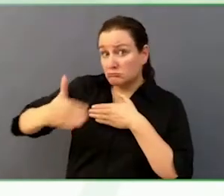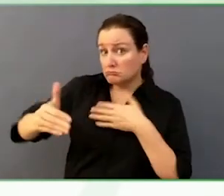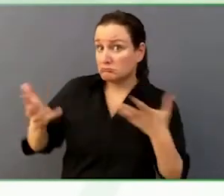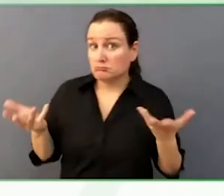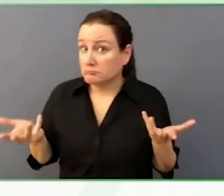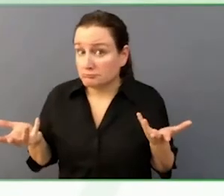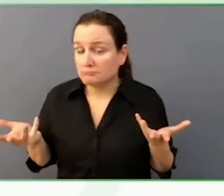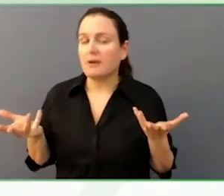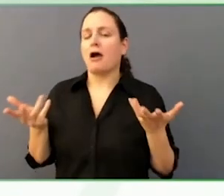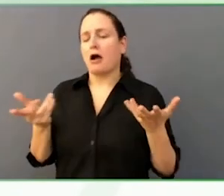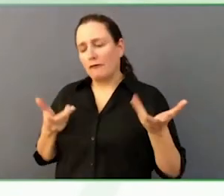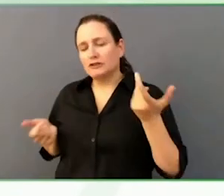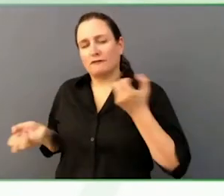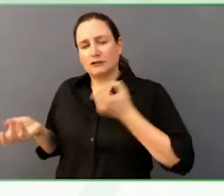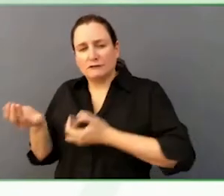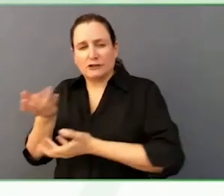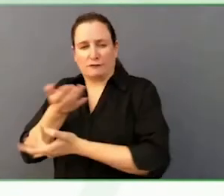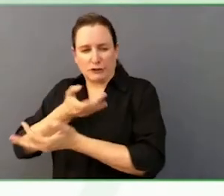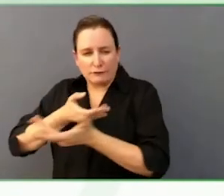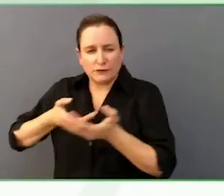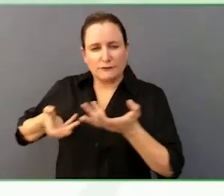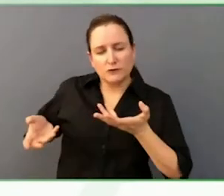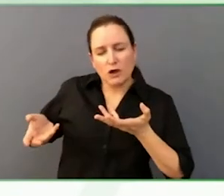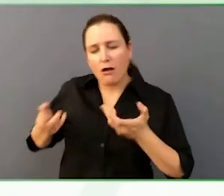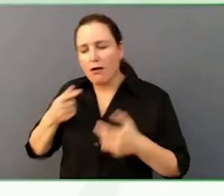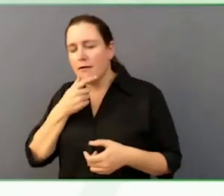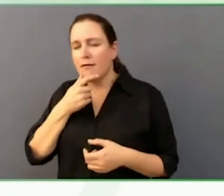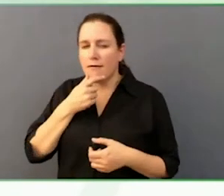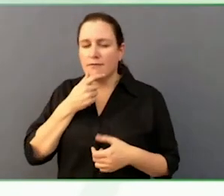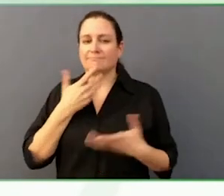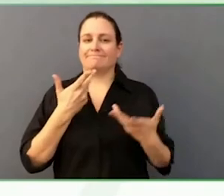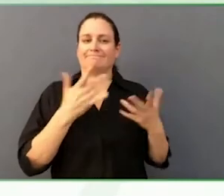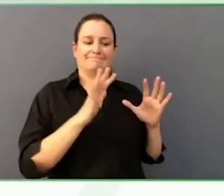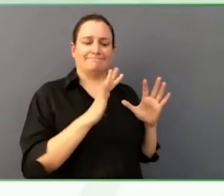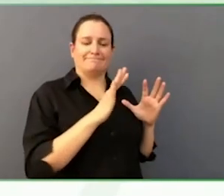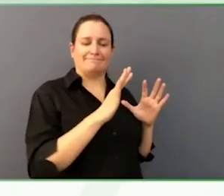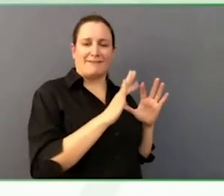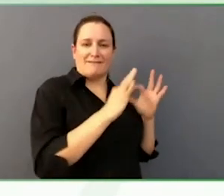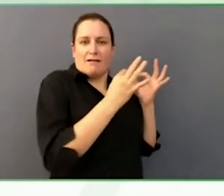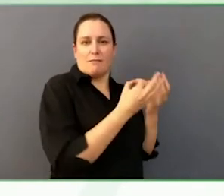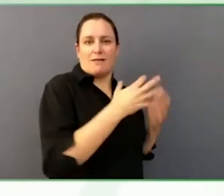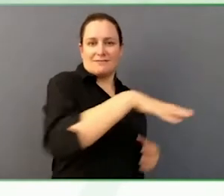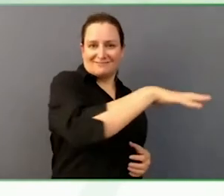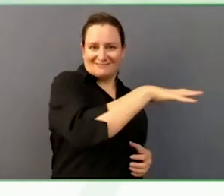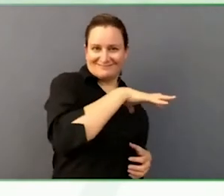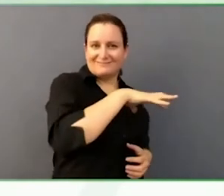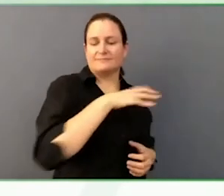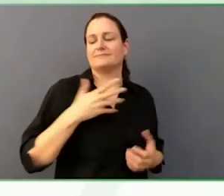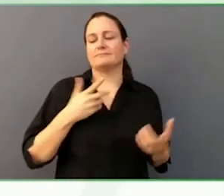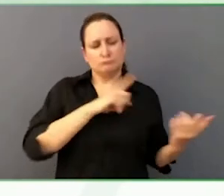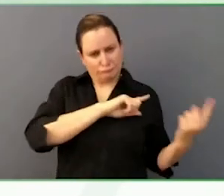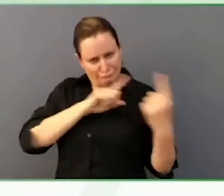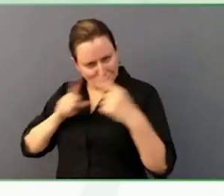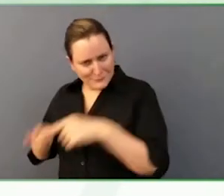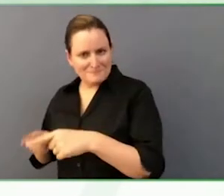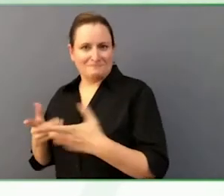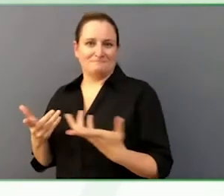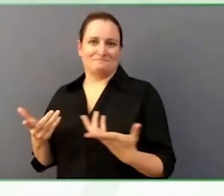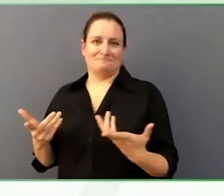our management staff overseeing as well, and then, most importantly, Nicholas himself. What are things that we appreciate about him?